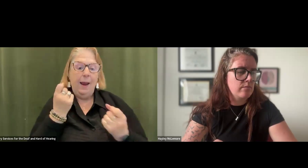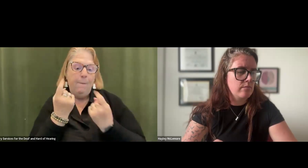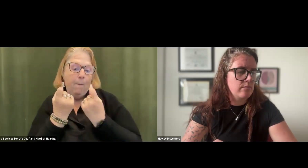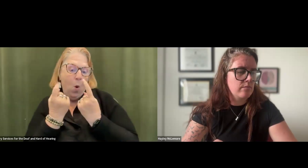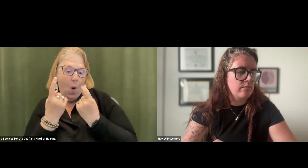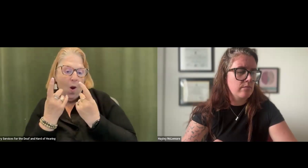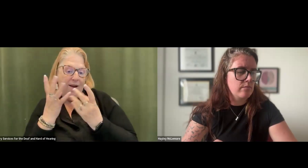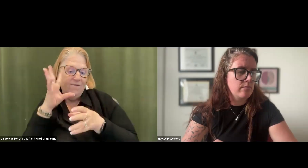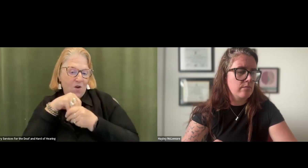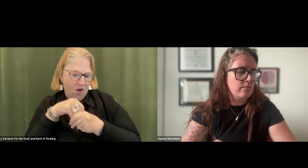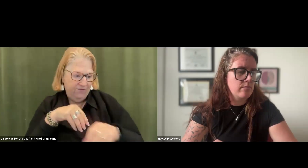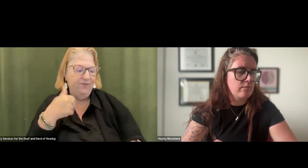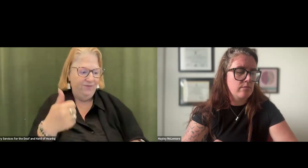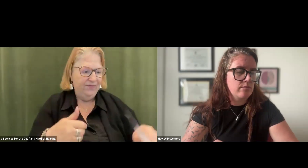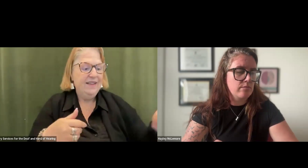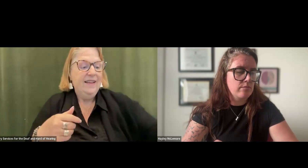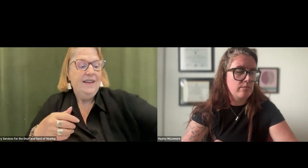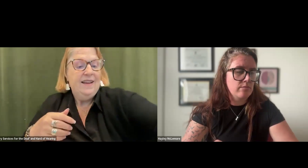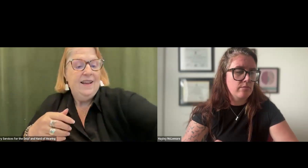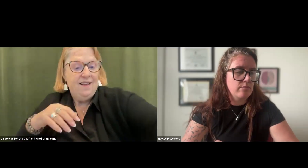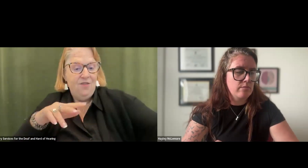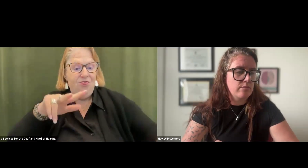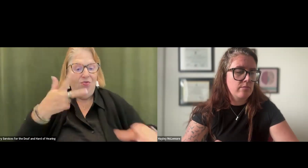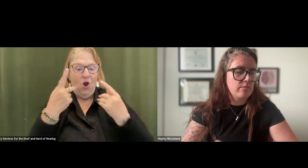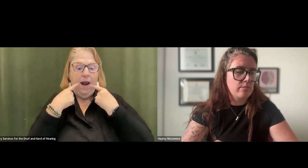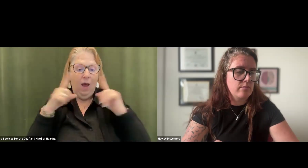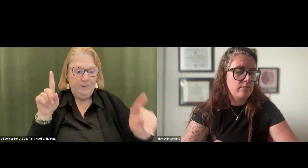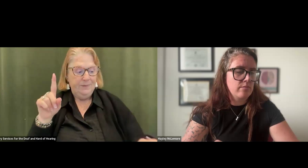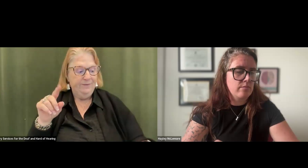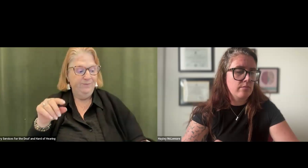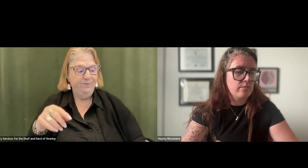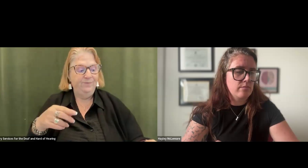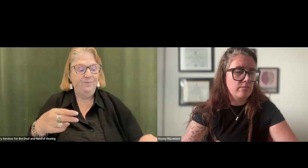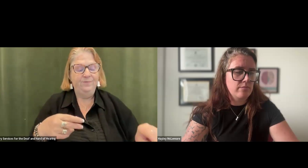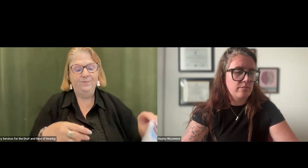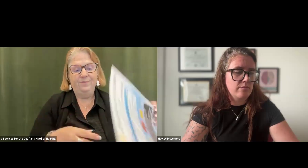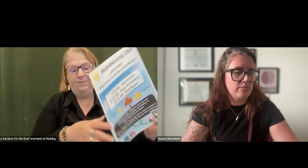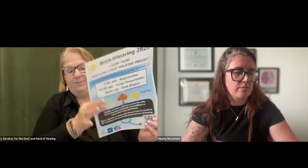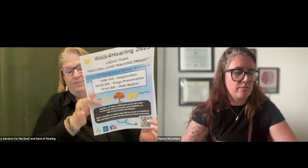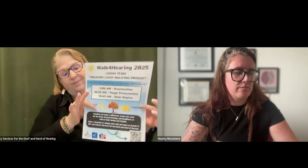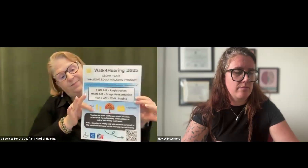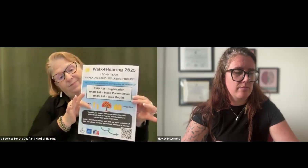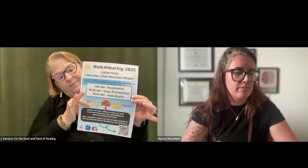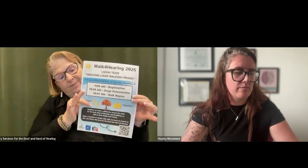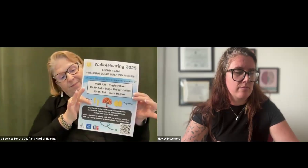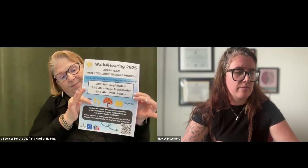And then we also will be providing drinks and popcorn. And then a third announcement that we have for y'all today